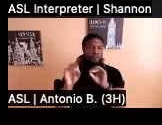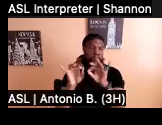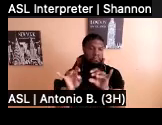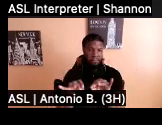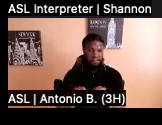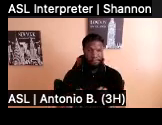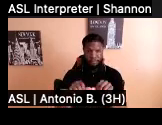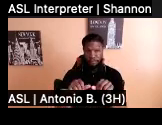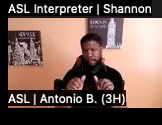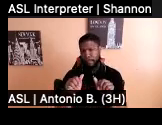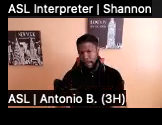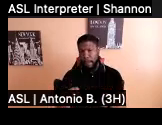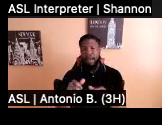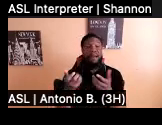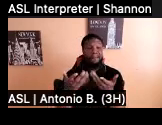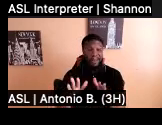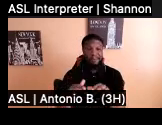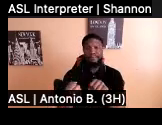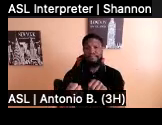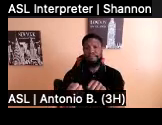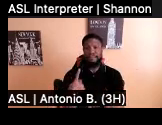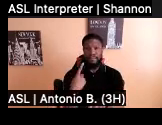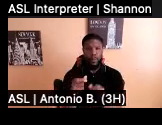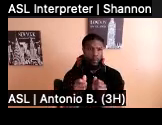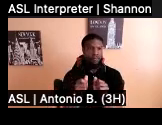and then submit with their question or maybe